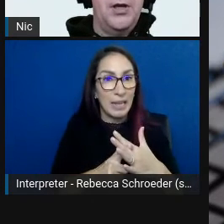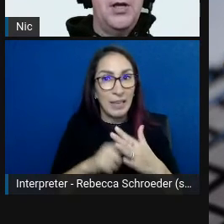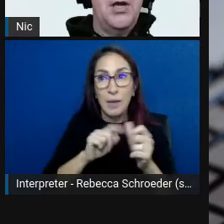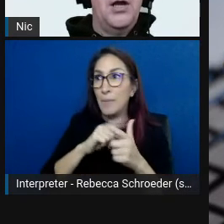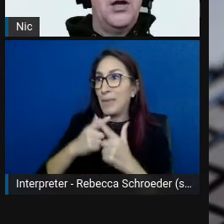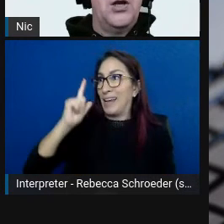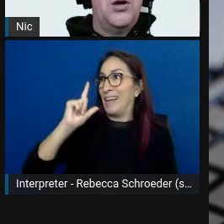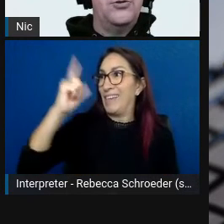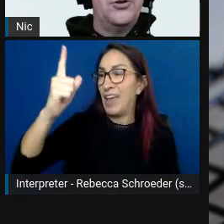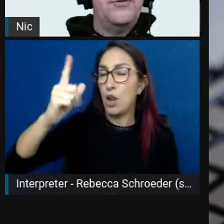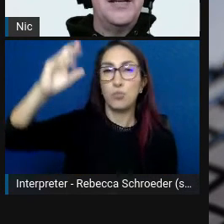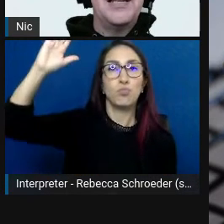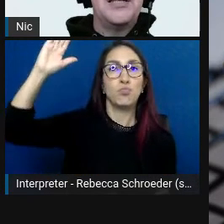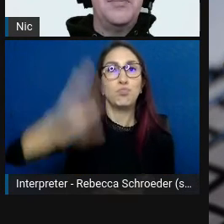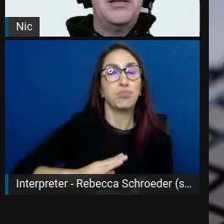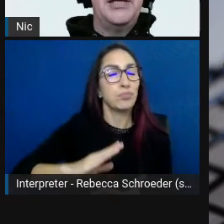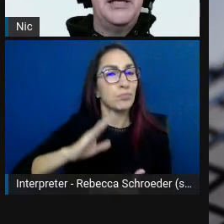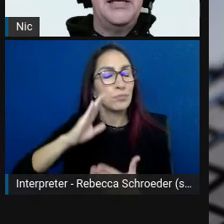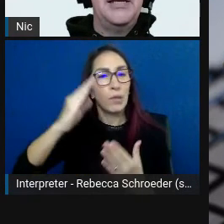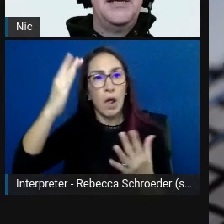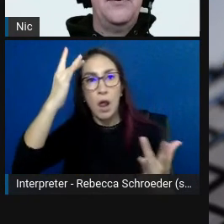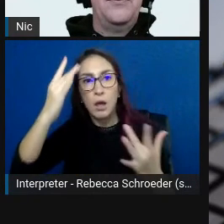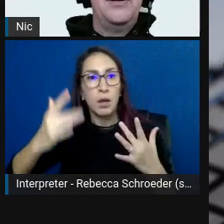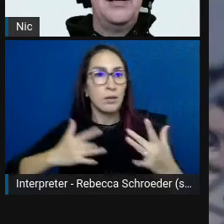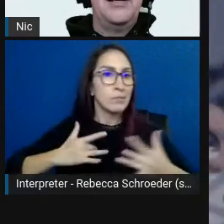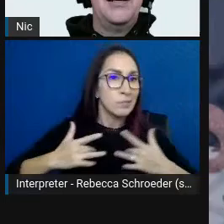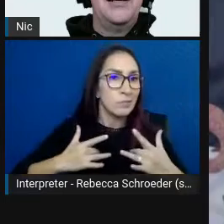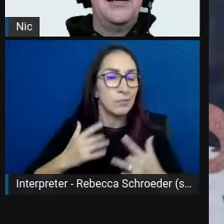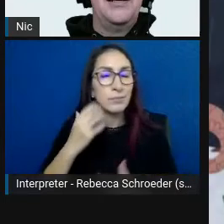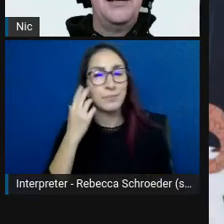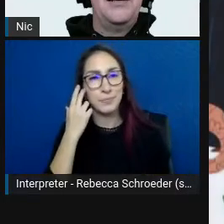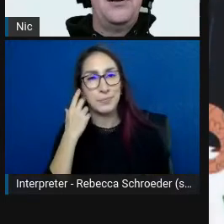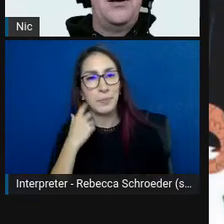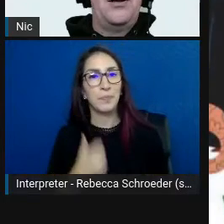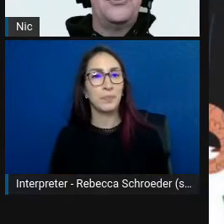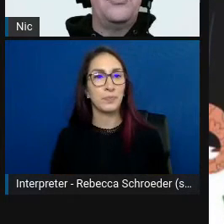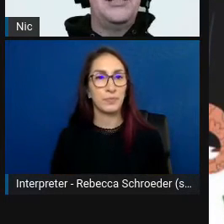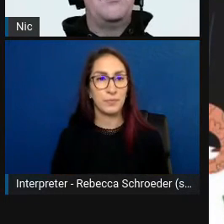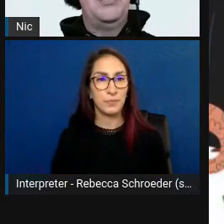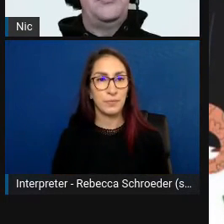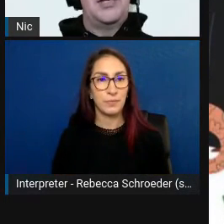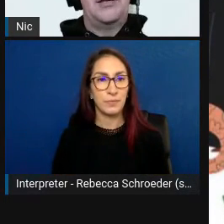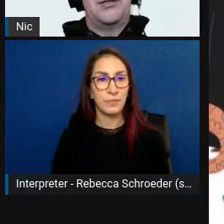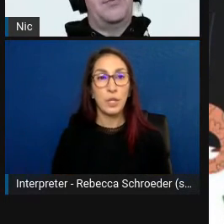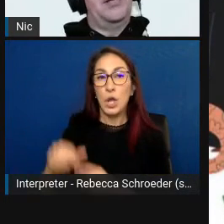The culture of accessibility also leads me to say something